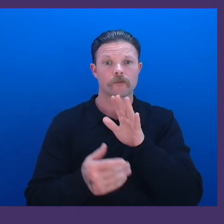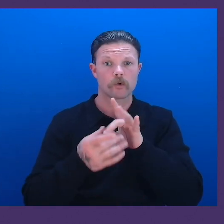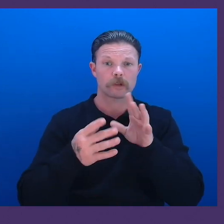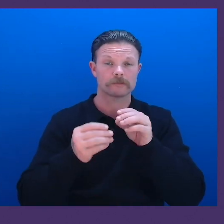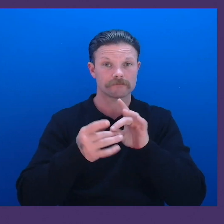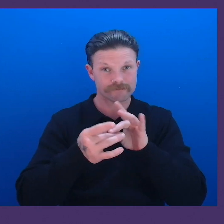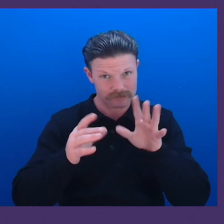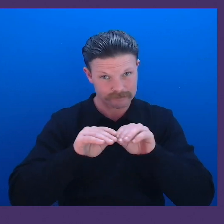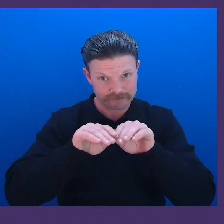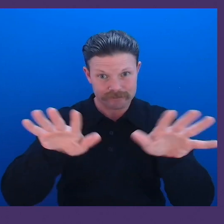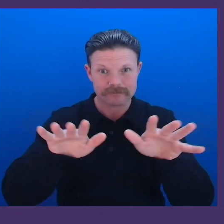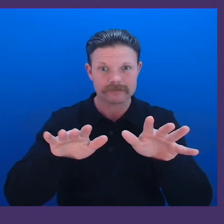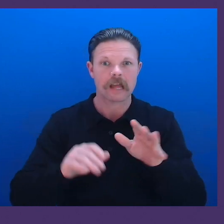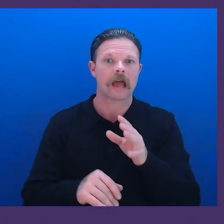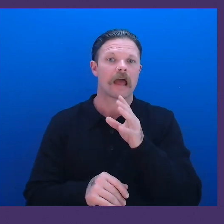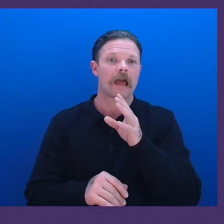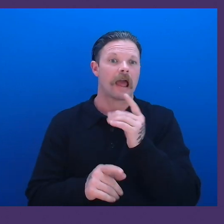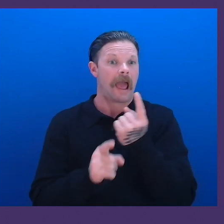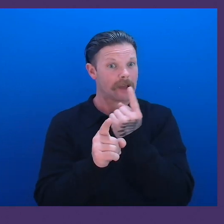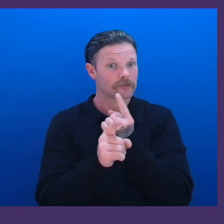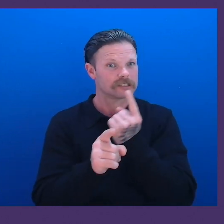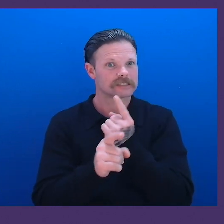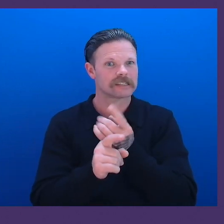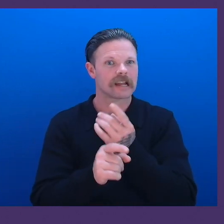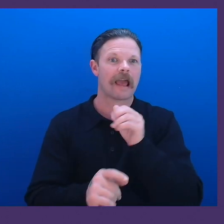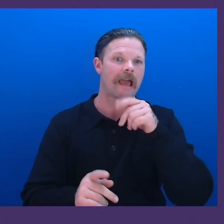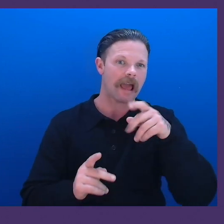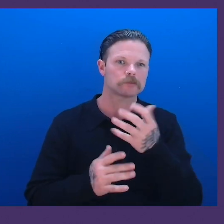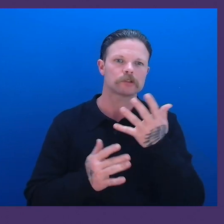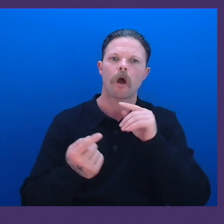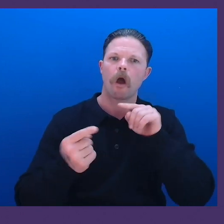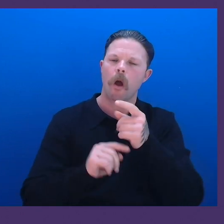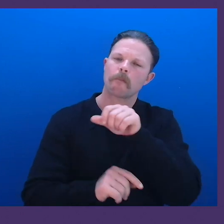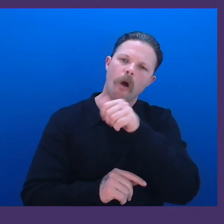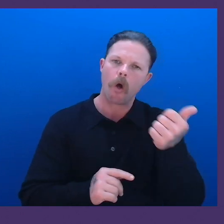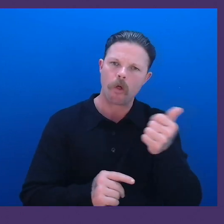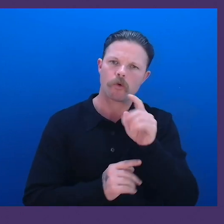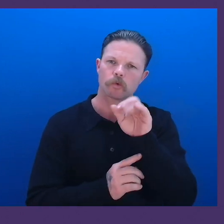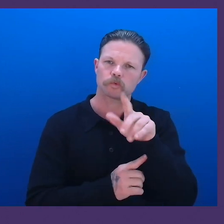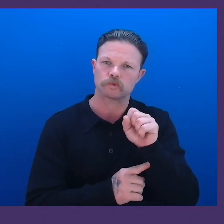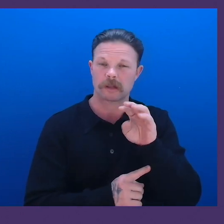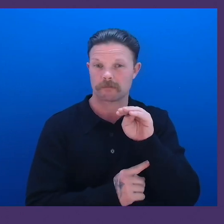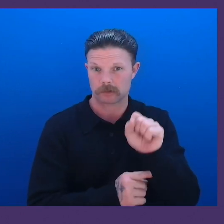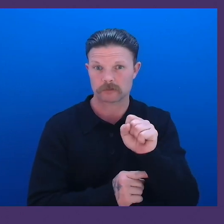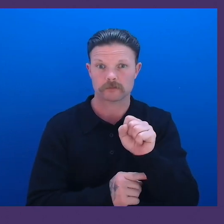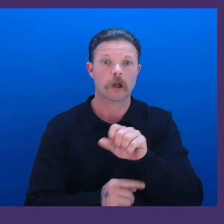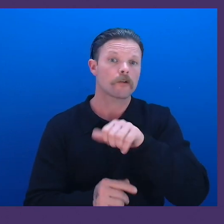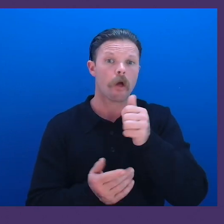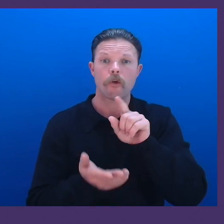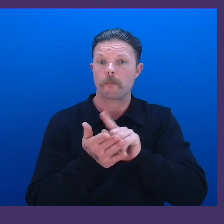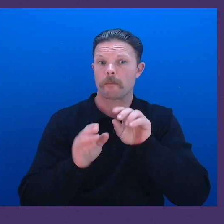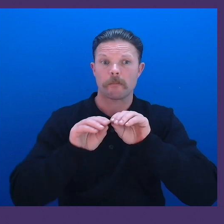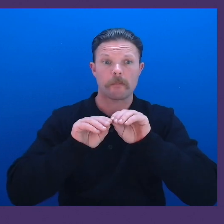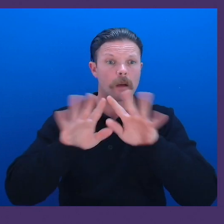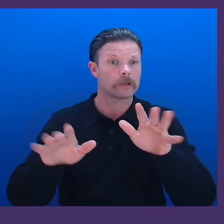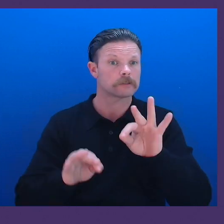Another tool Microsoft just recently published in the open source is called Prompt Packs. This is a tool which allows you to experiment